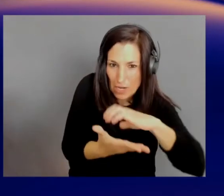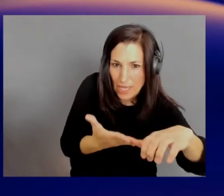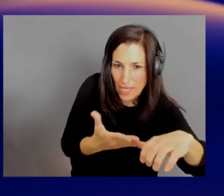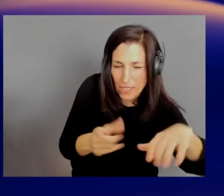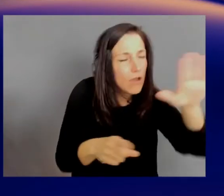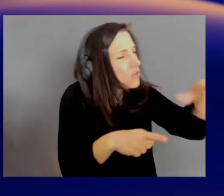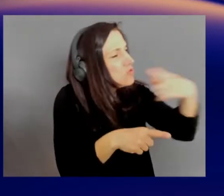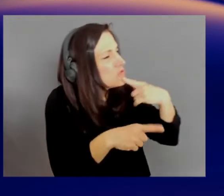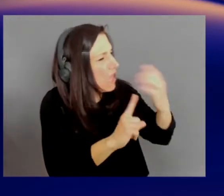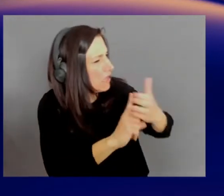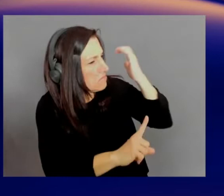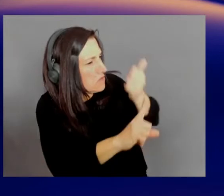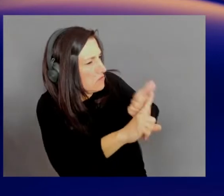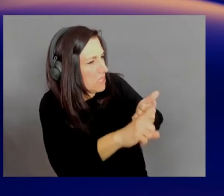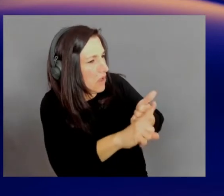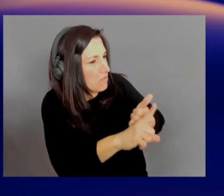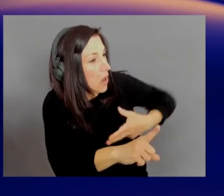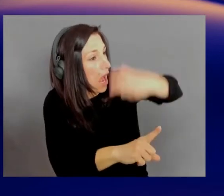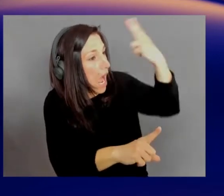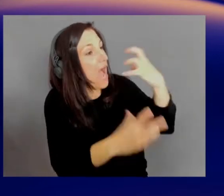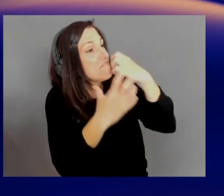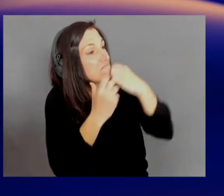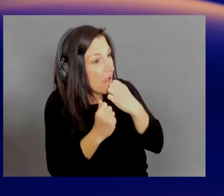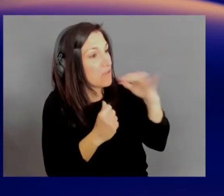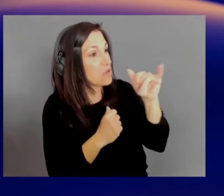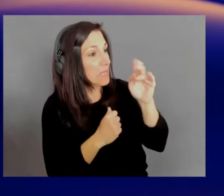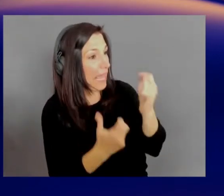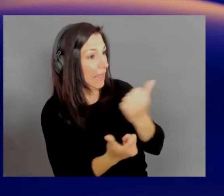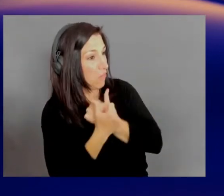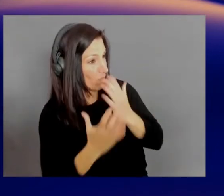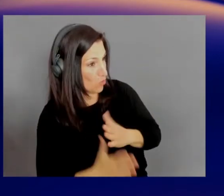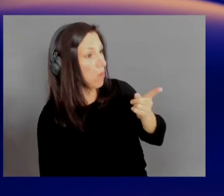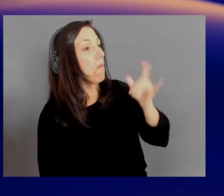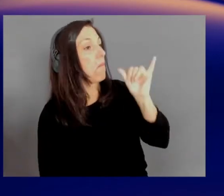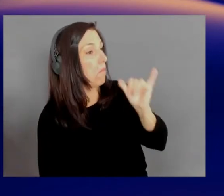identified my audience, - It's out there now. I can start to use a campaign to actually send those communications.